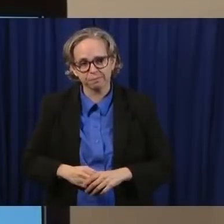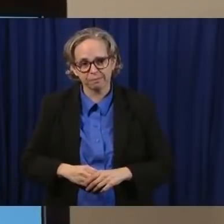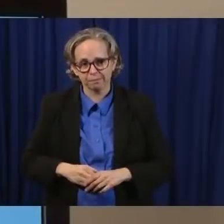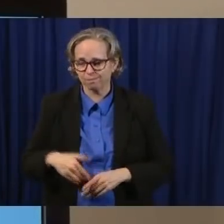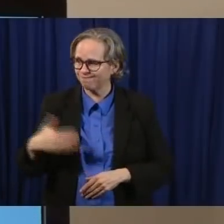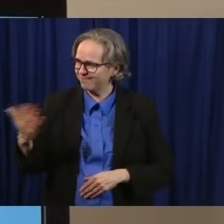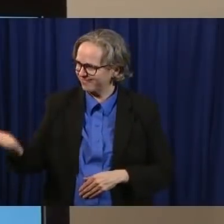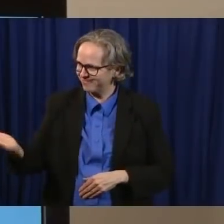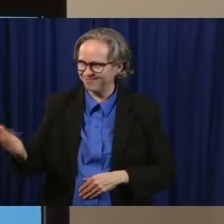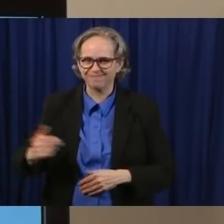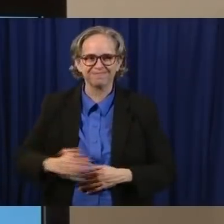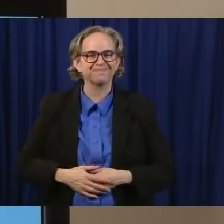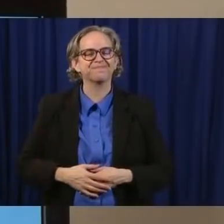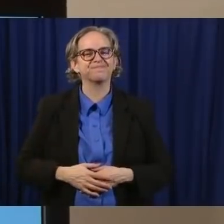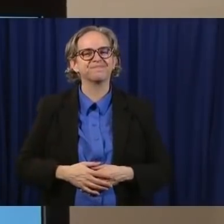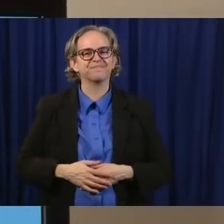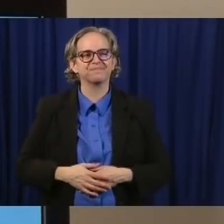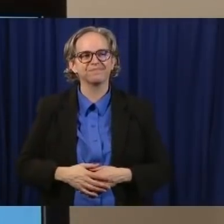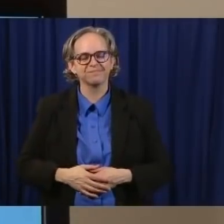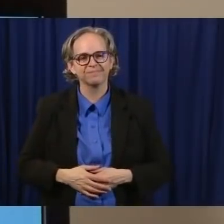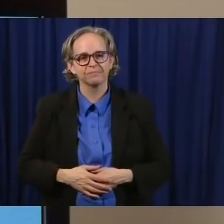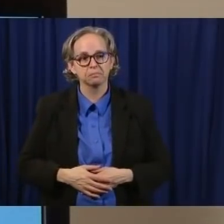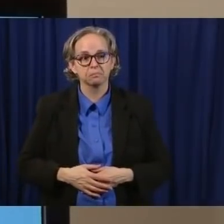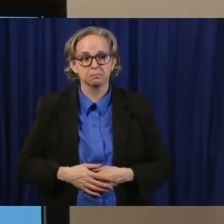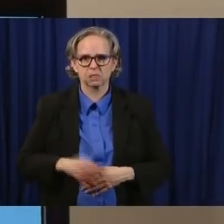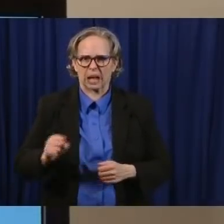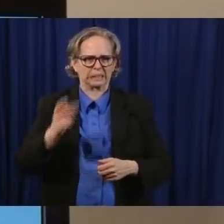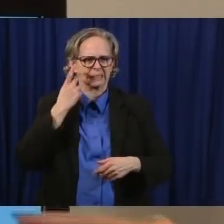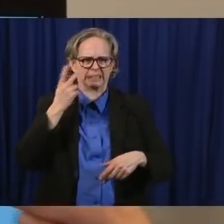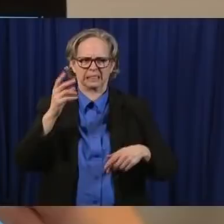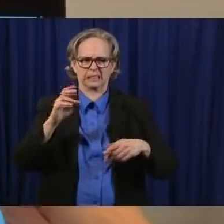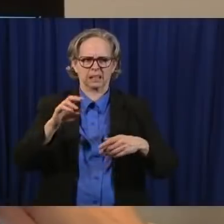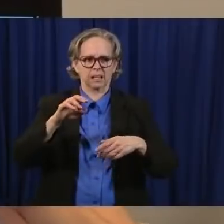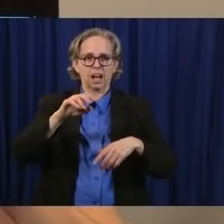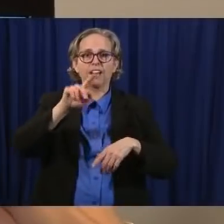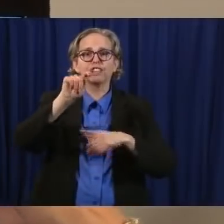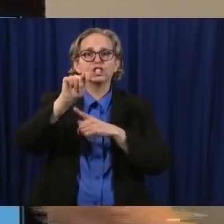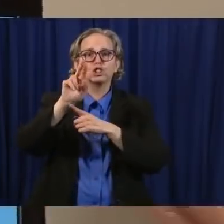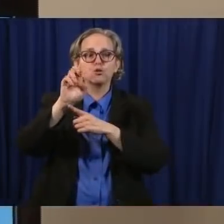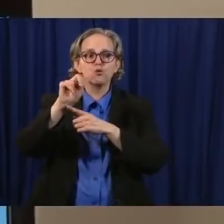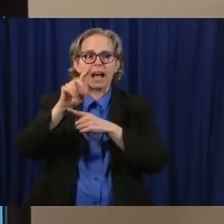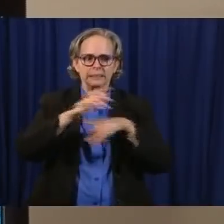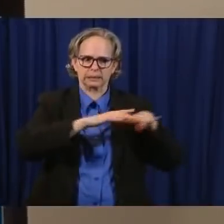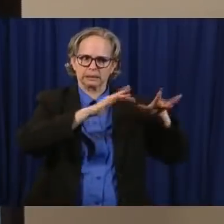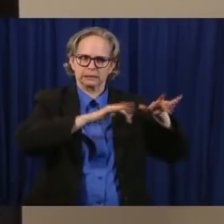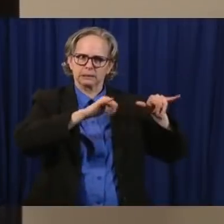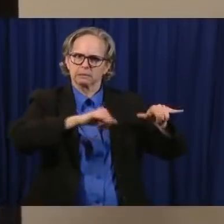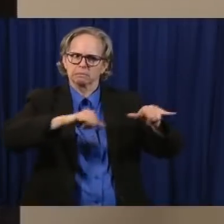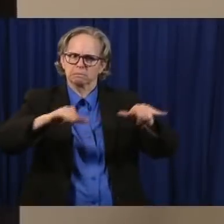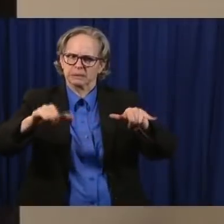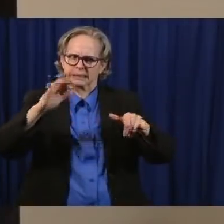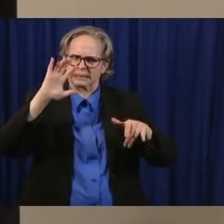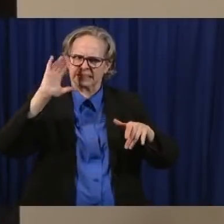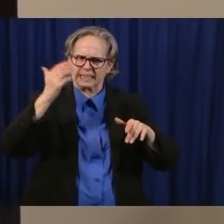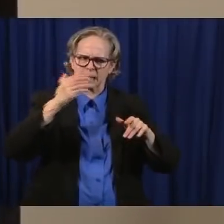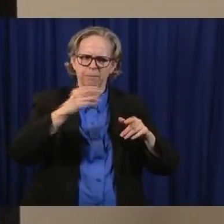NEXT SLIDE. AND OUR DATA REMAINS PRETTY CONSISTENT WE HAVE TESTED 128,000 PEOPLE IN THE STATE OF OHIO. NEXT SLIDE.